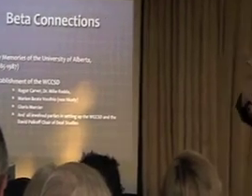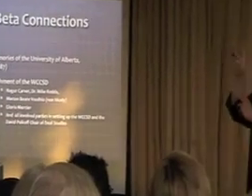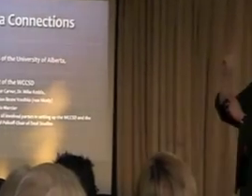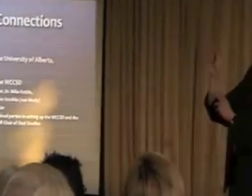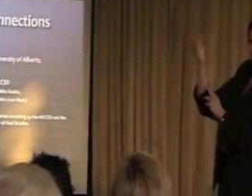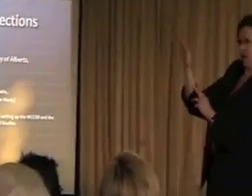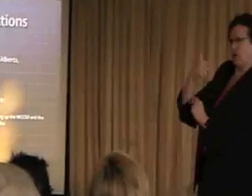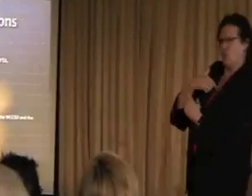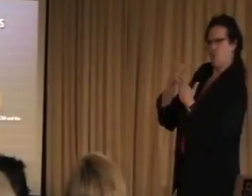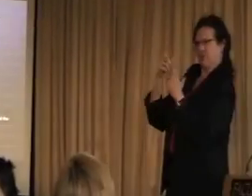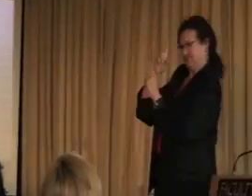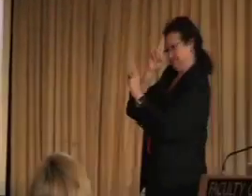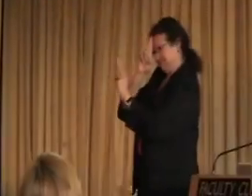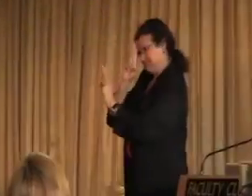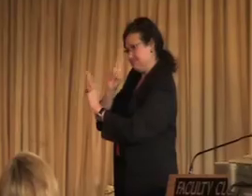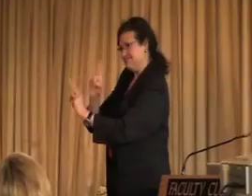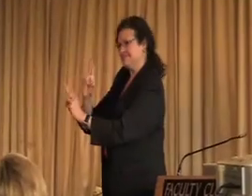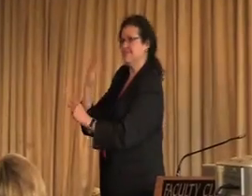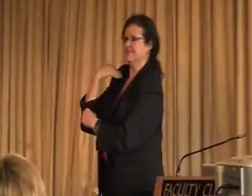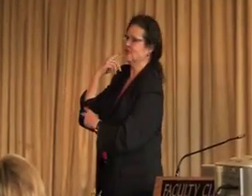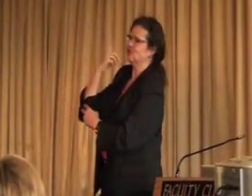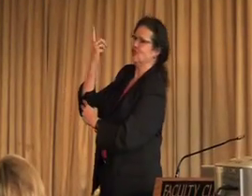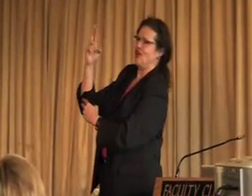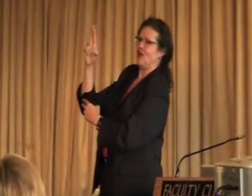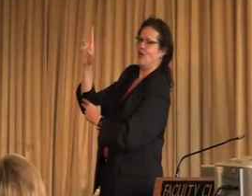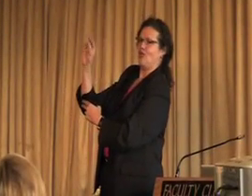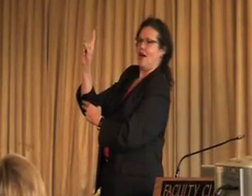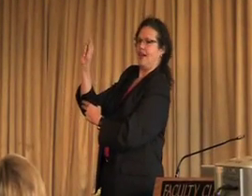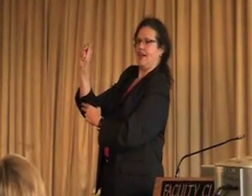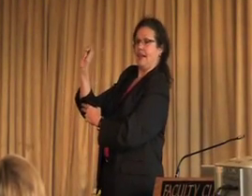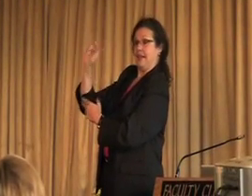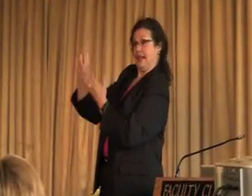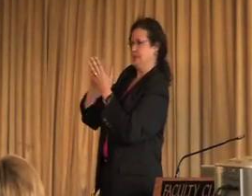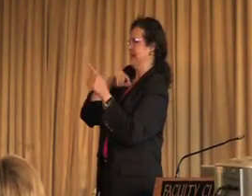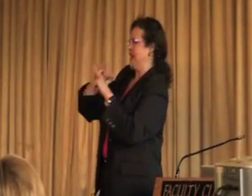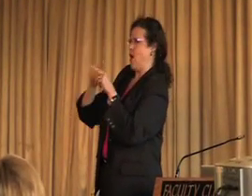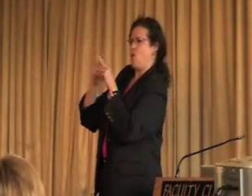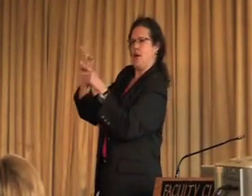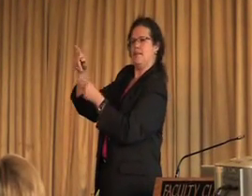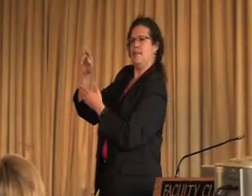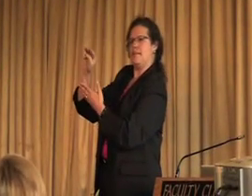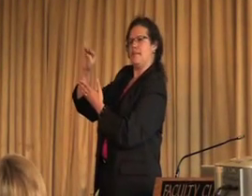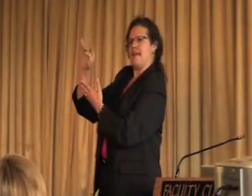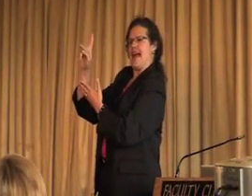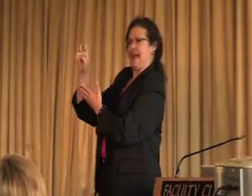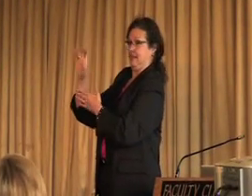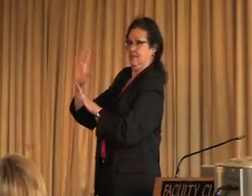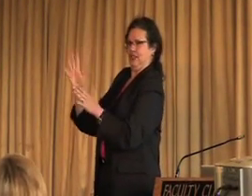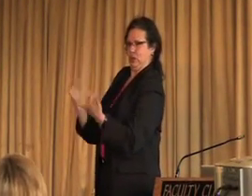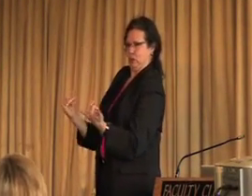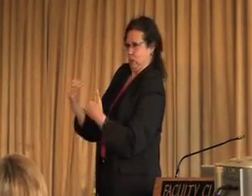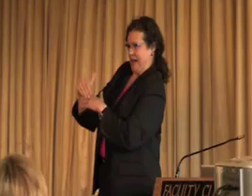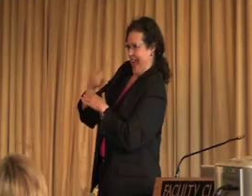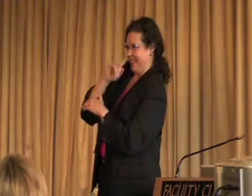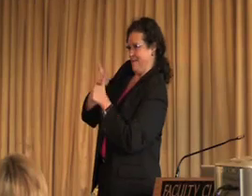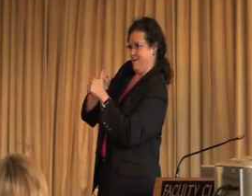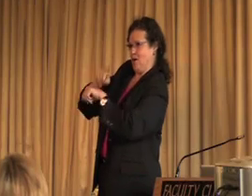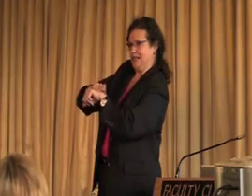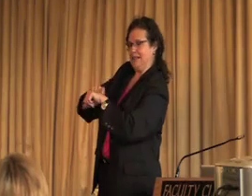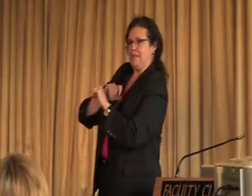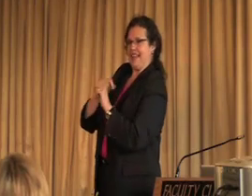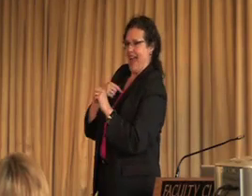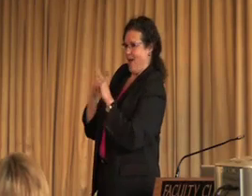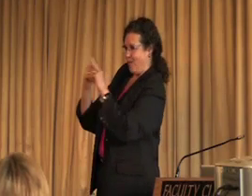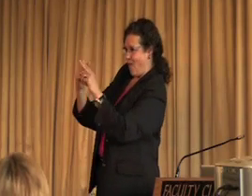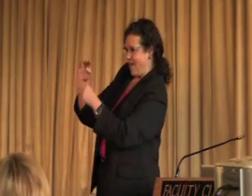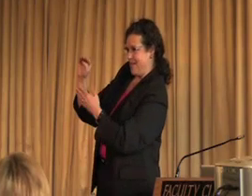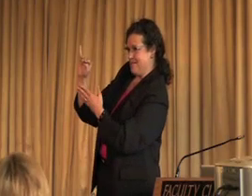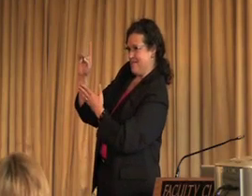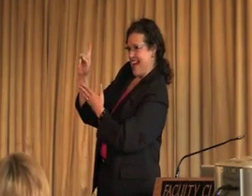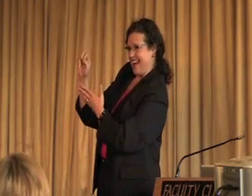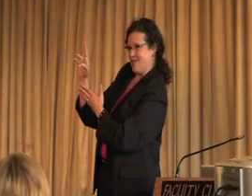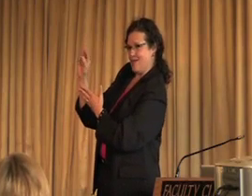my experience with you as a young person. And I wouldn't be here today if it wasn't